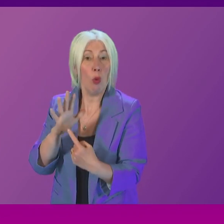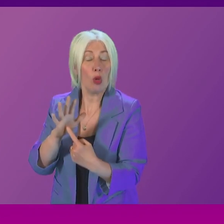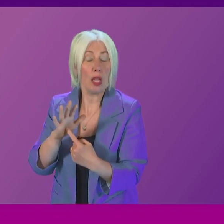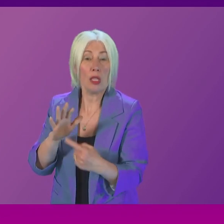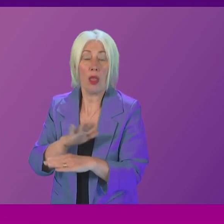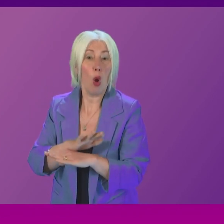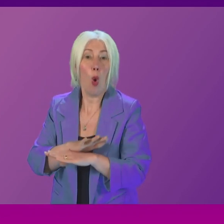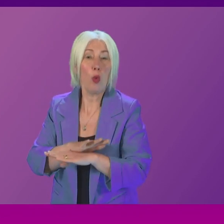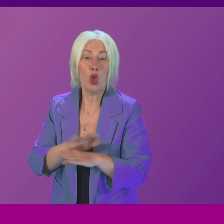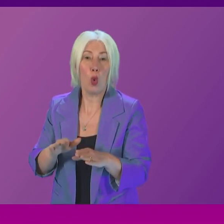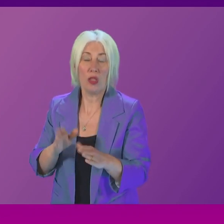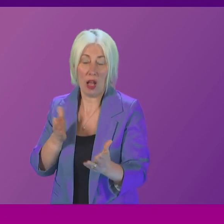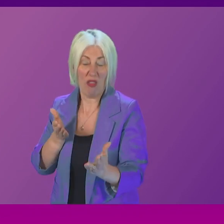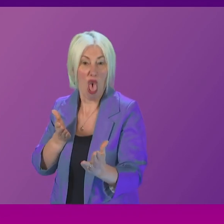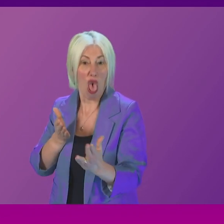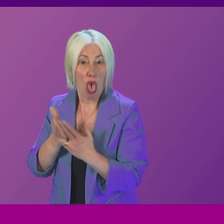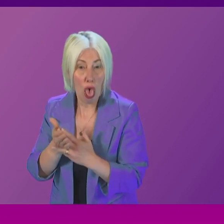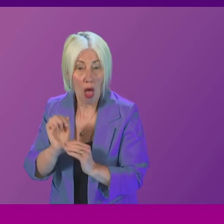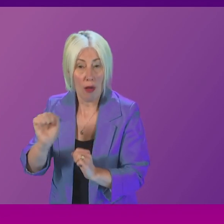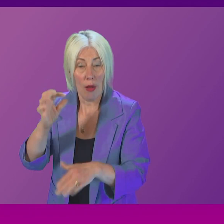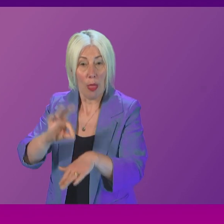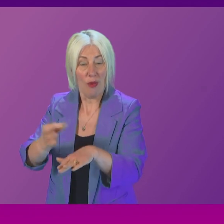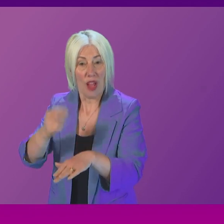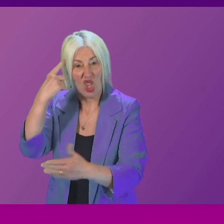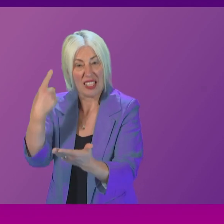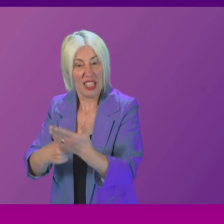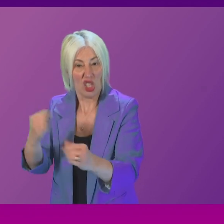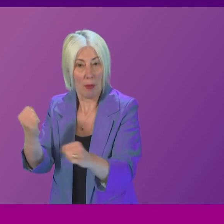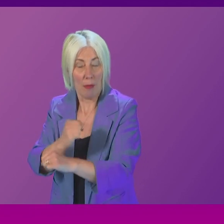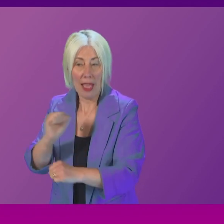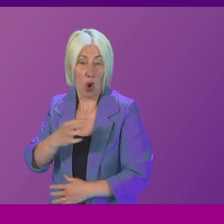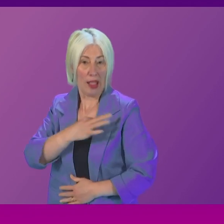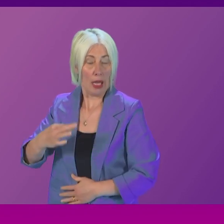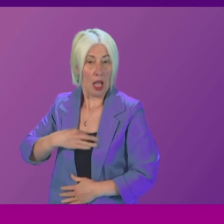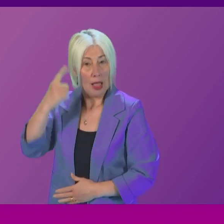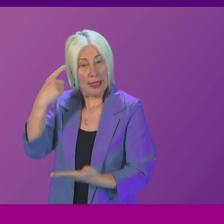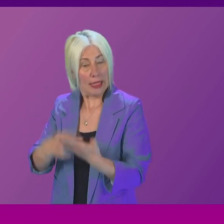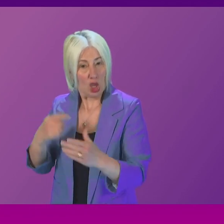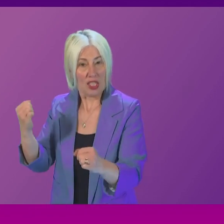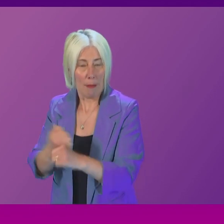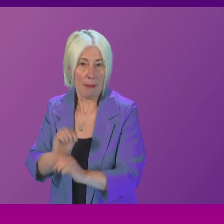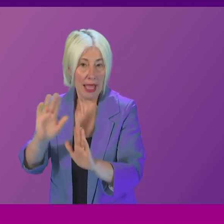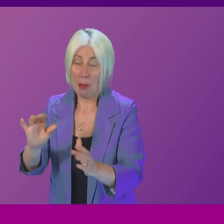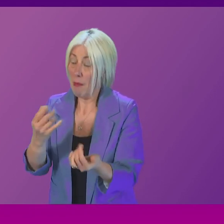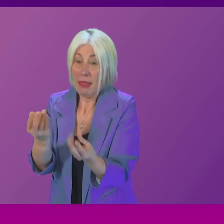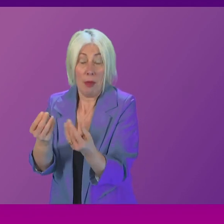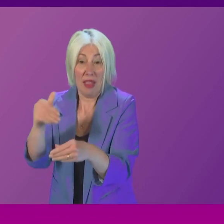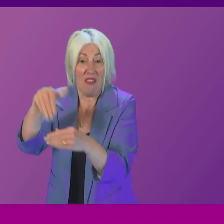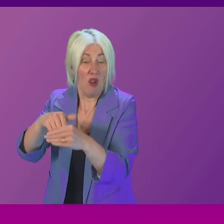overstep professional decision making or clinical decision making, which may well be a factor in that particular case.